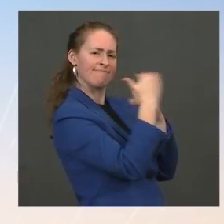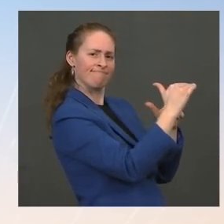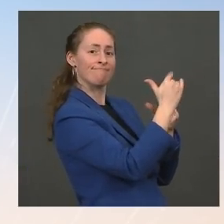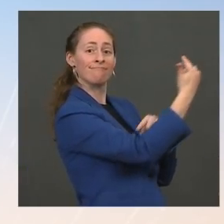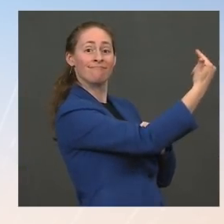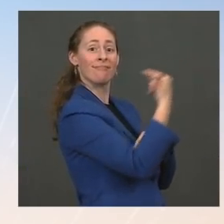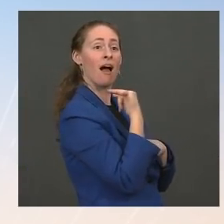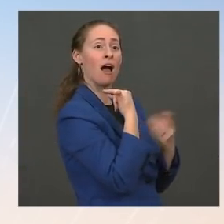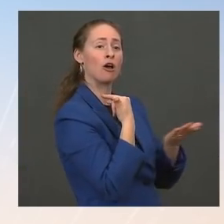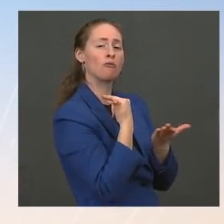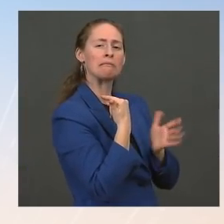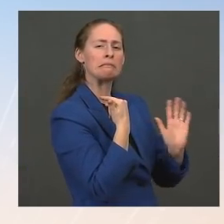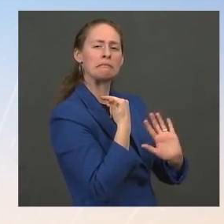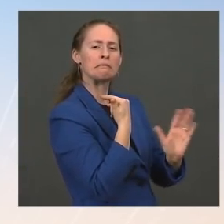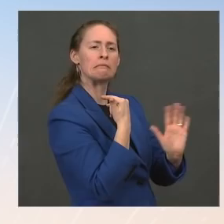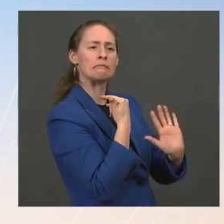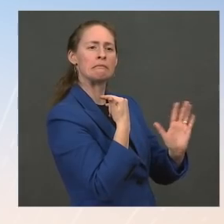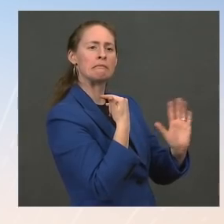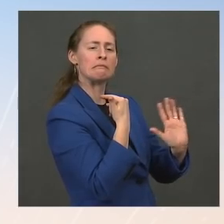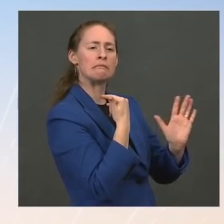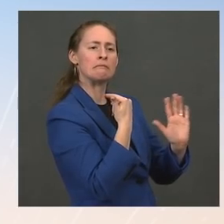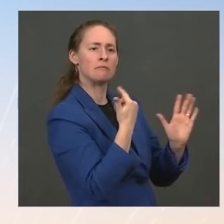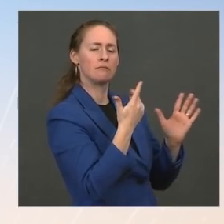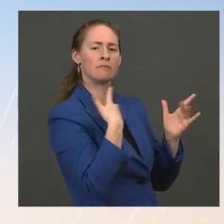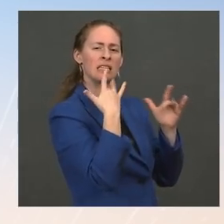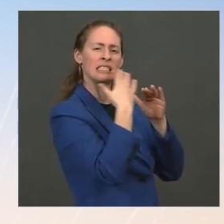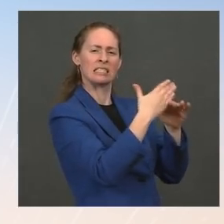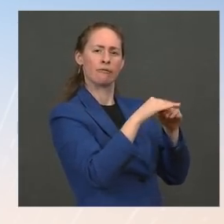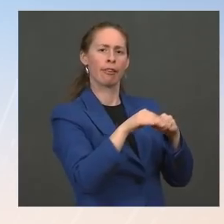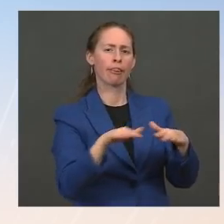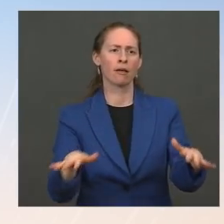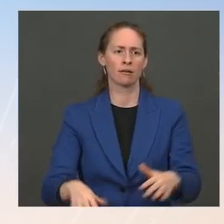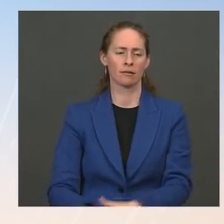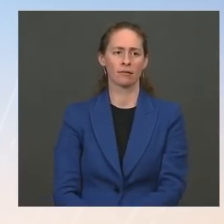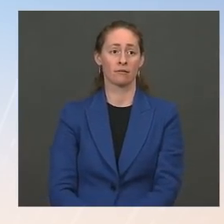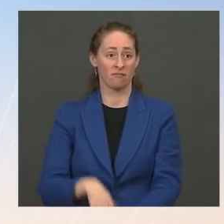it's the scientists that are saying that, it's fair to say? Ms. Psaki: The President made the travel guidan- --